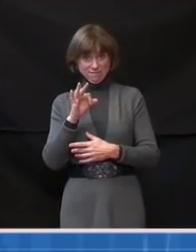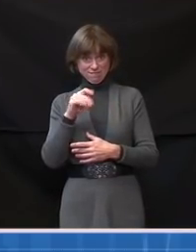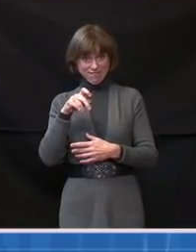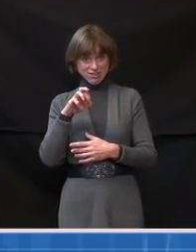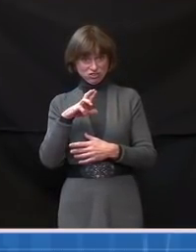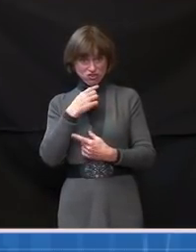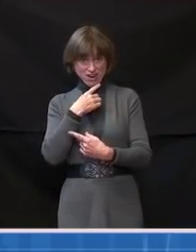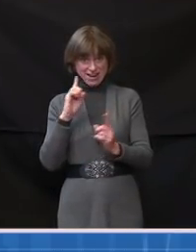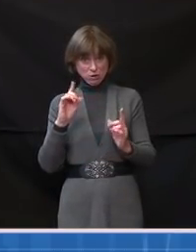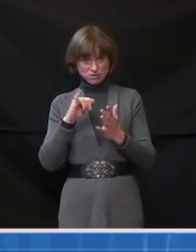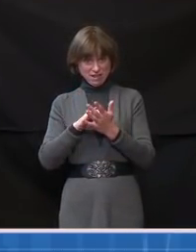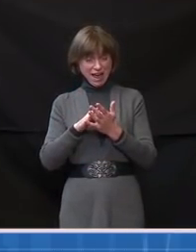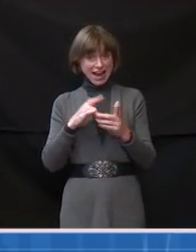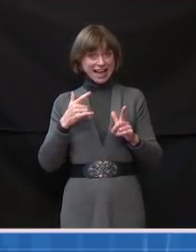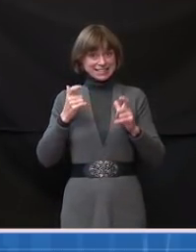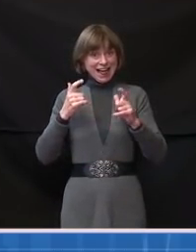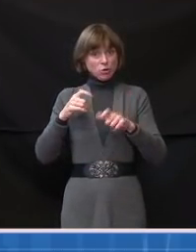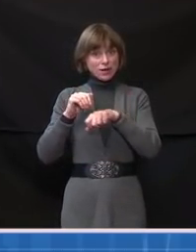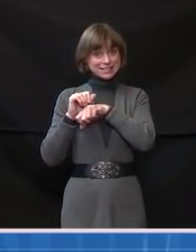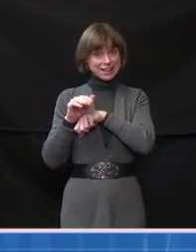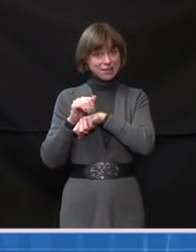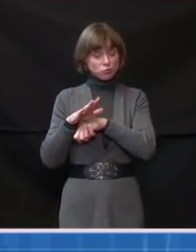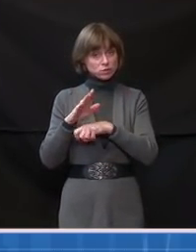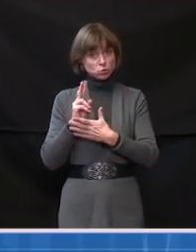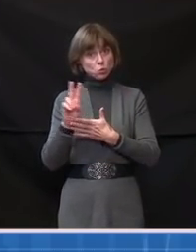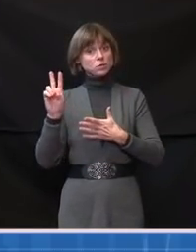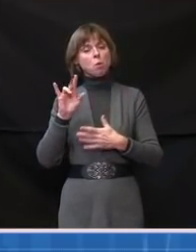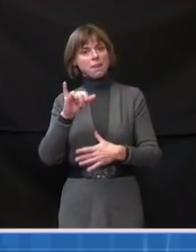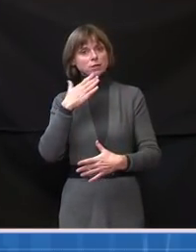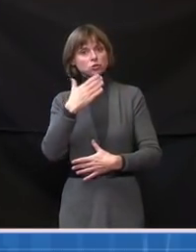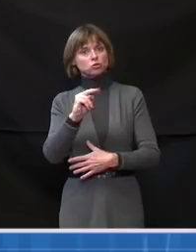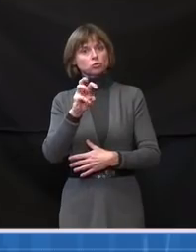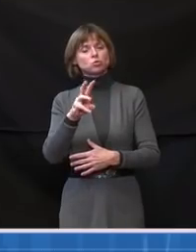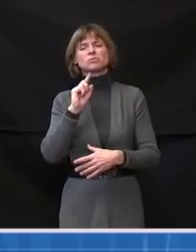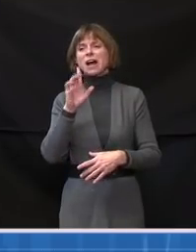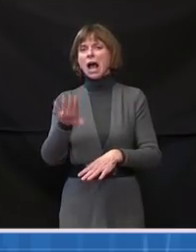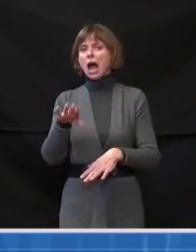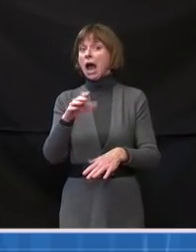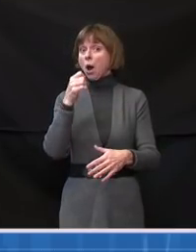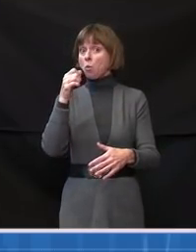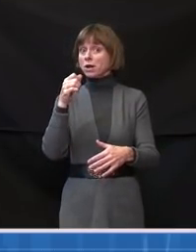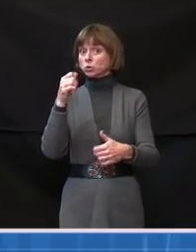a couple of weeks ago, which is obviously good news. I’ll remind people also that the President